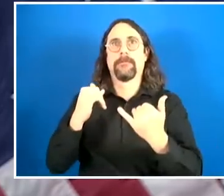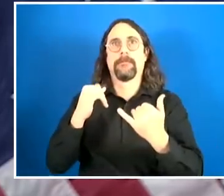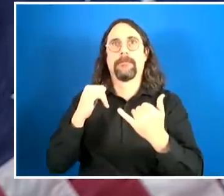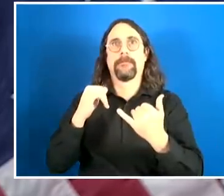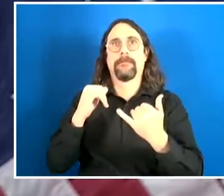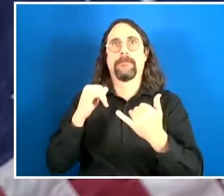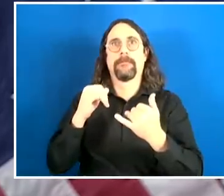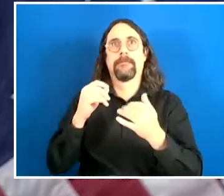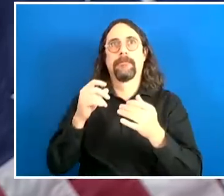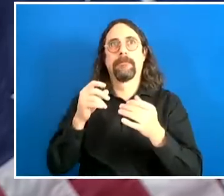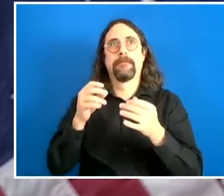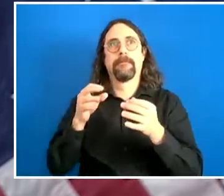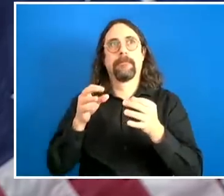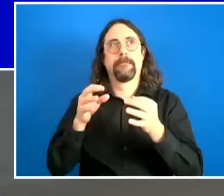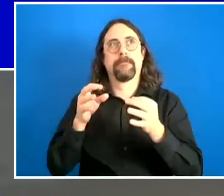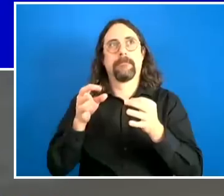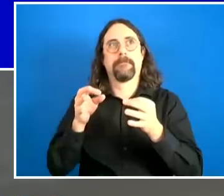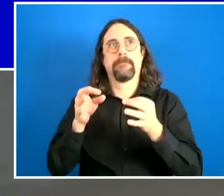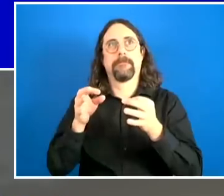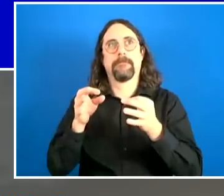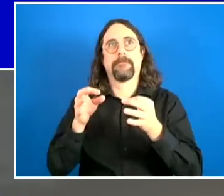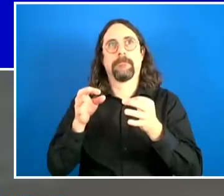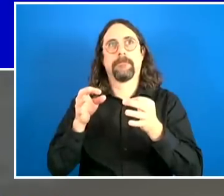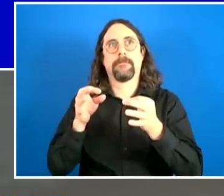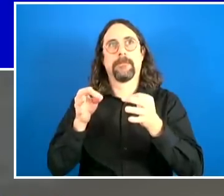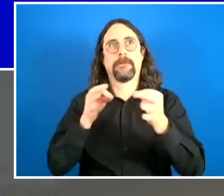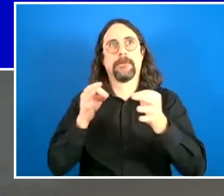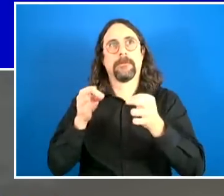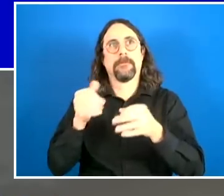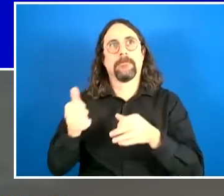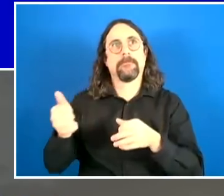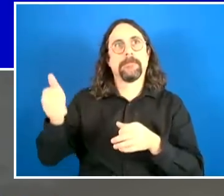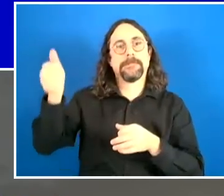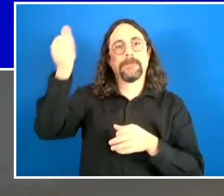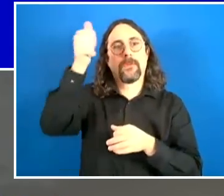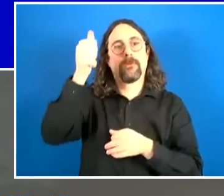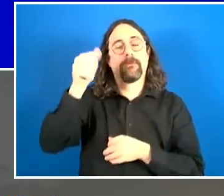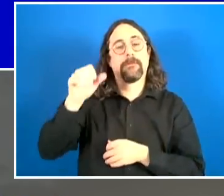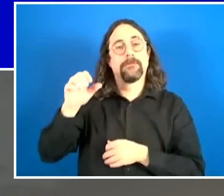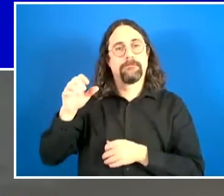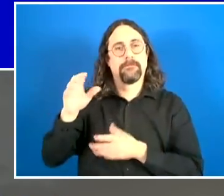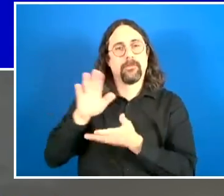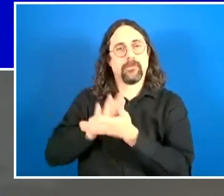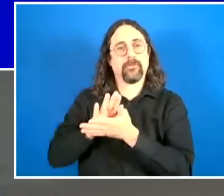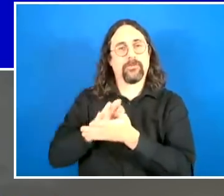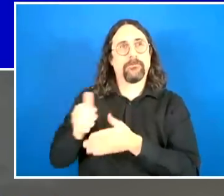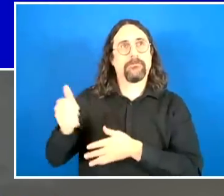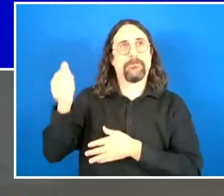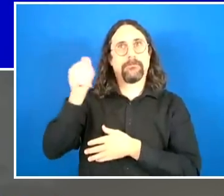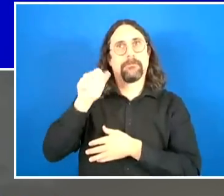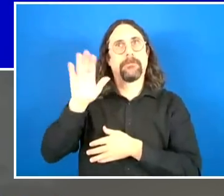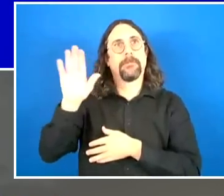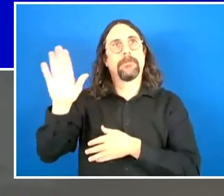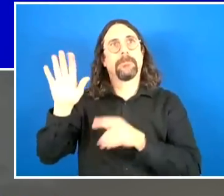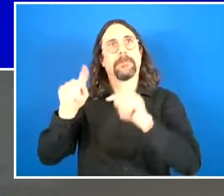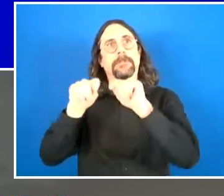SO THE CHANCELLO, RS HI TEAM WORKED WITH PARENTS, TEACHERS,